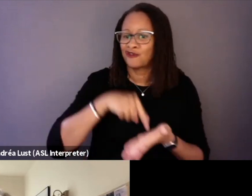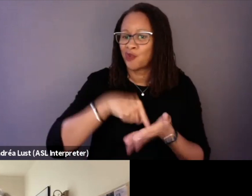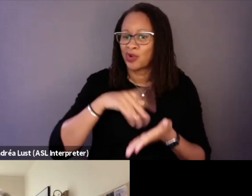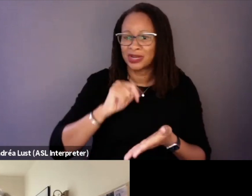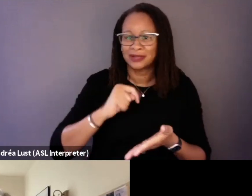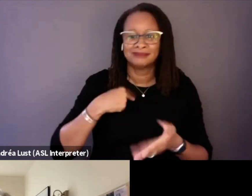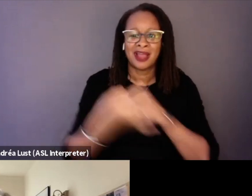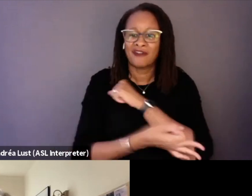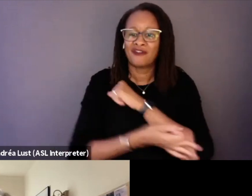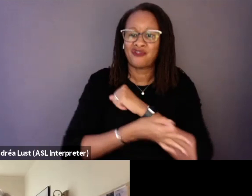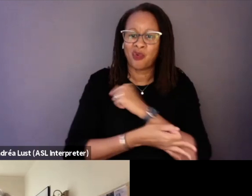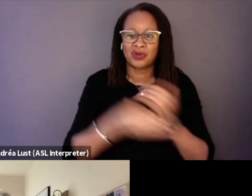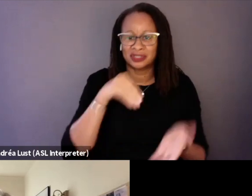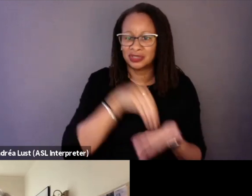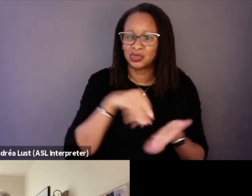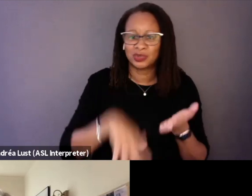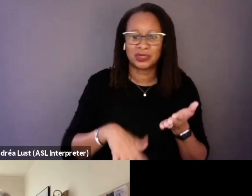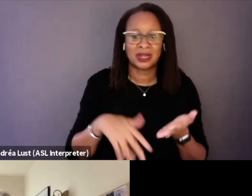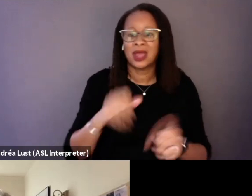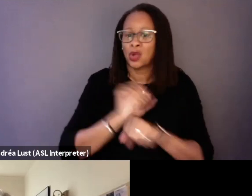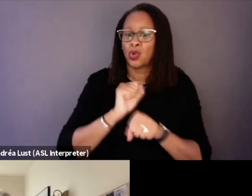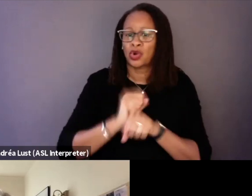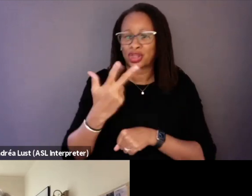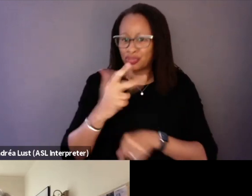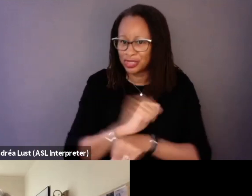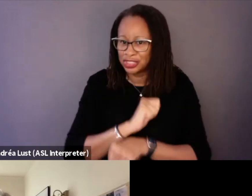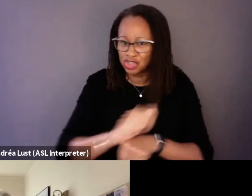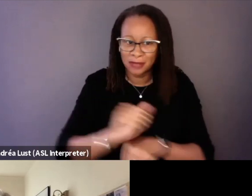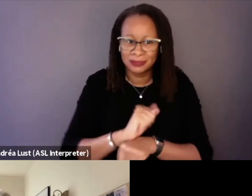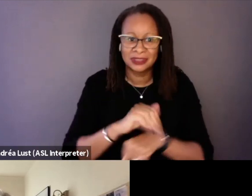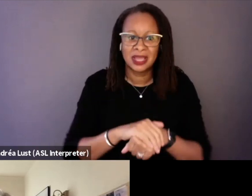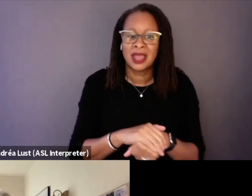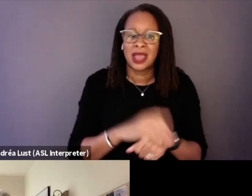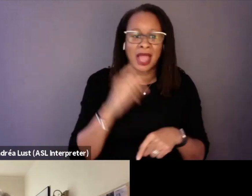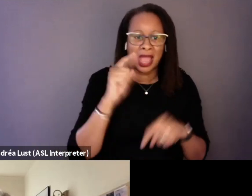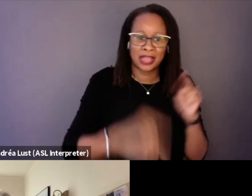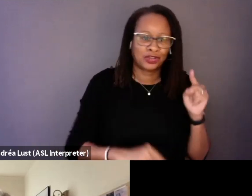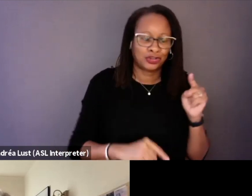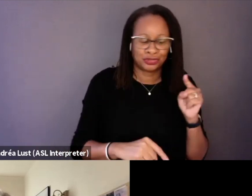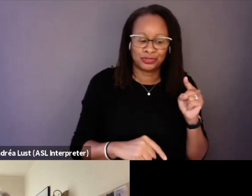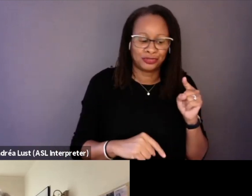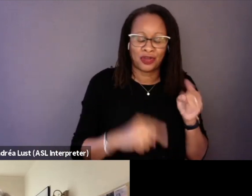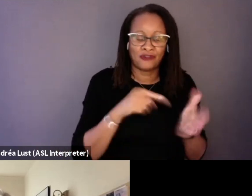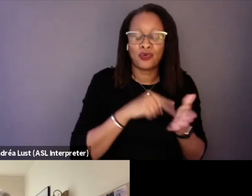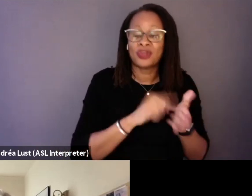I was working three jobs. There was no way I could afford the film and the development of the film.